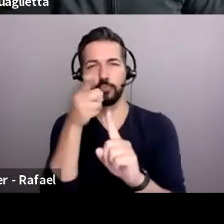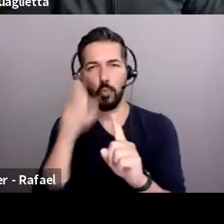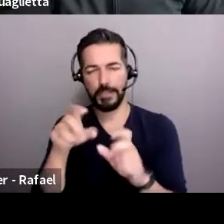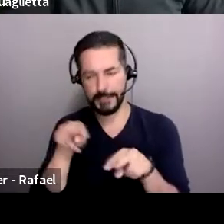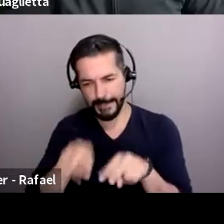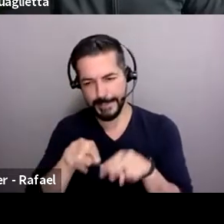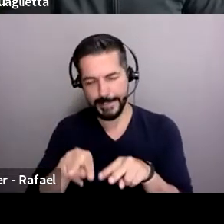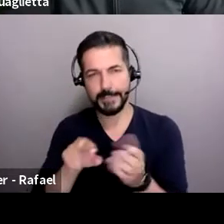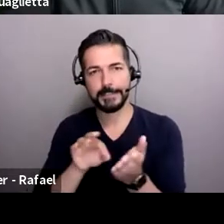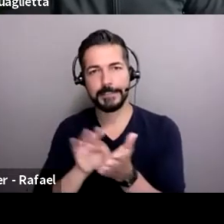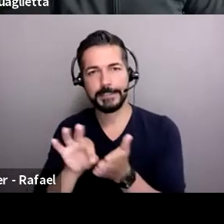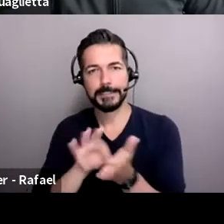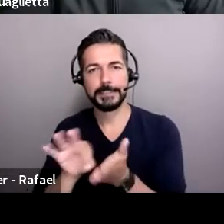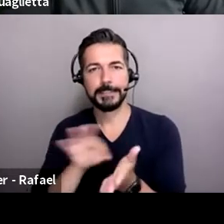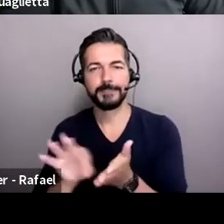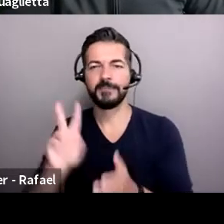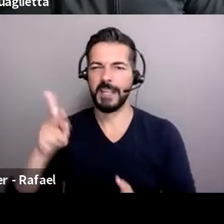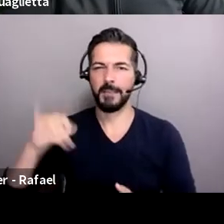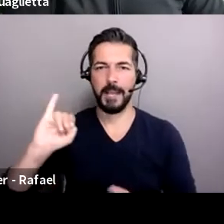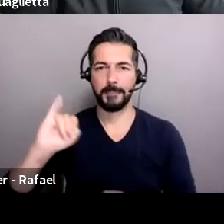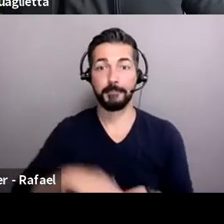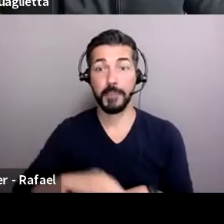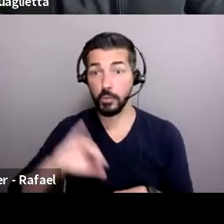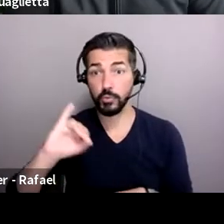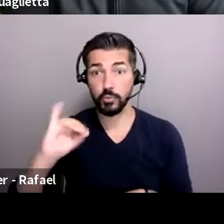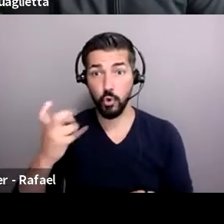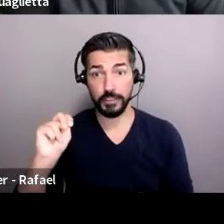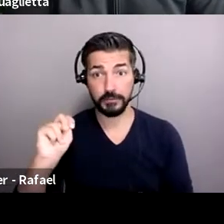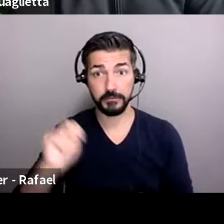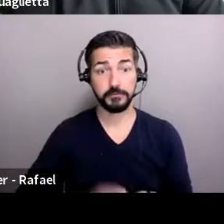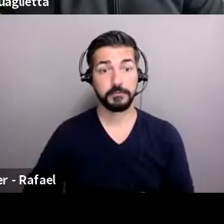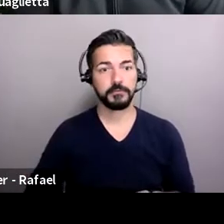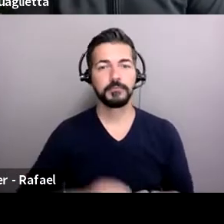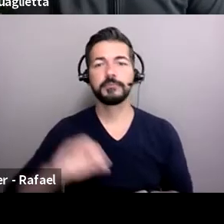Jordan, Yeah. I mean, in terms of when we talk about quantifying salaries,